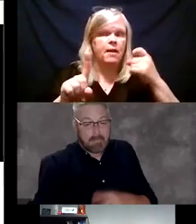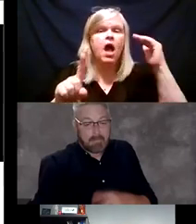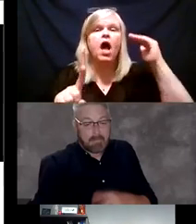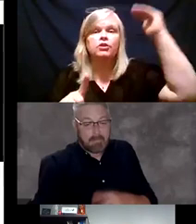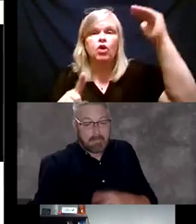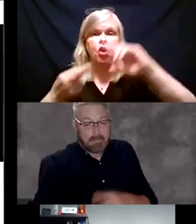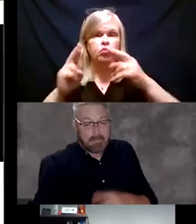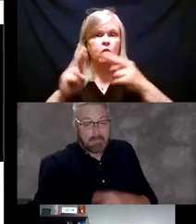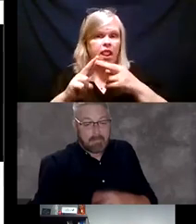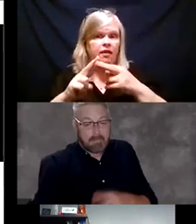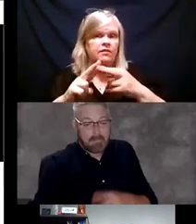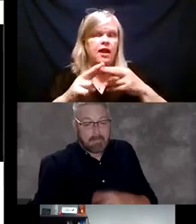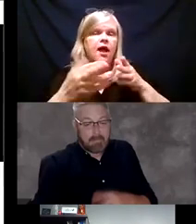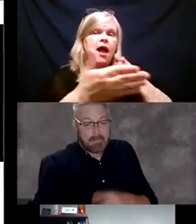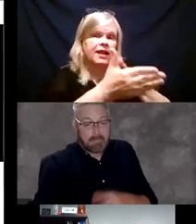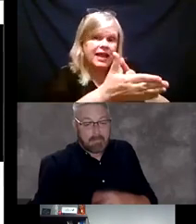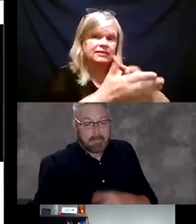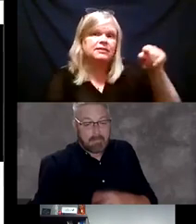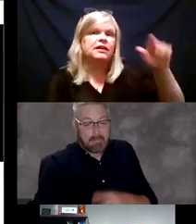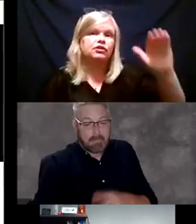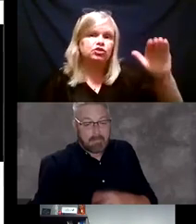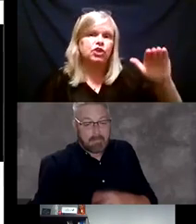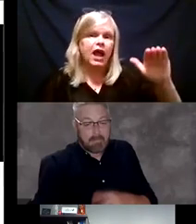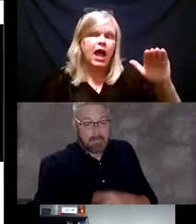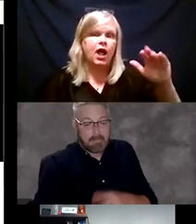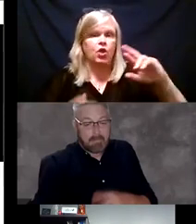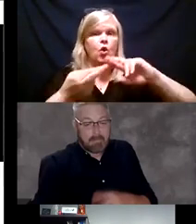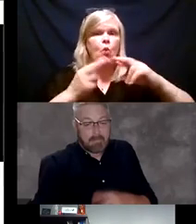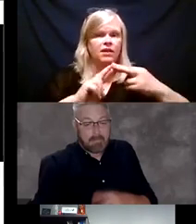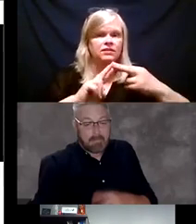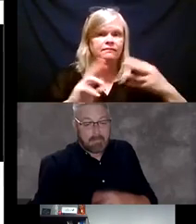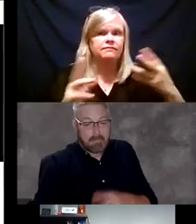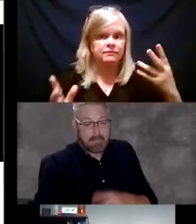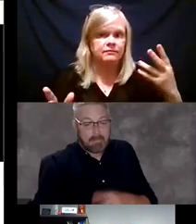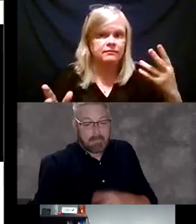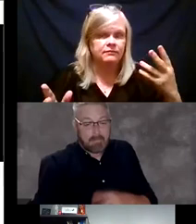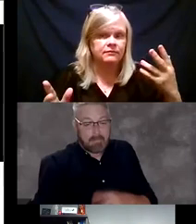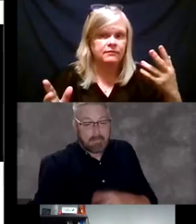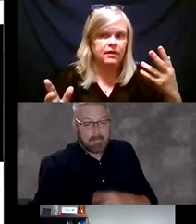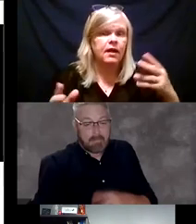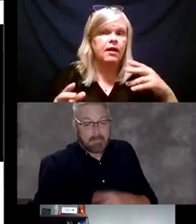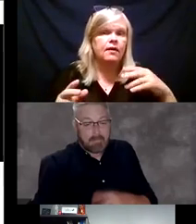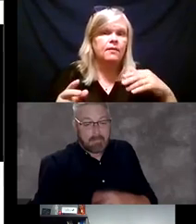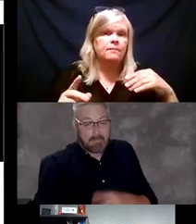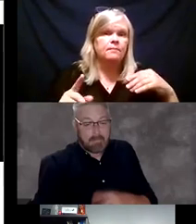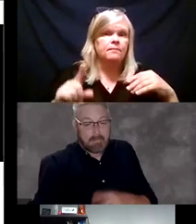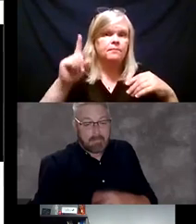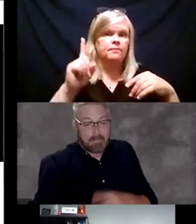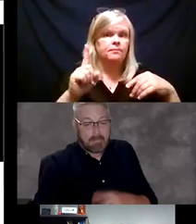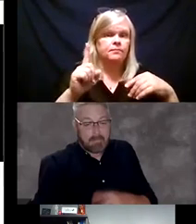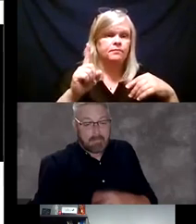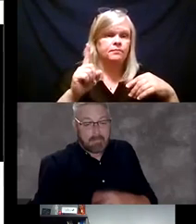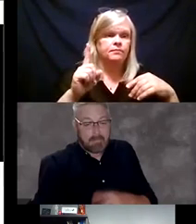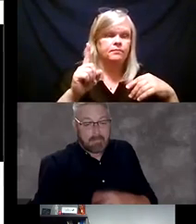CHILD RELATIVE. AND THAT THAT PERSON KNOWS THAT